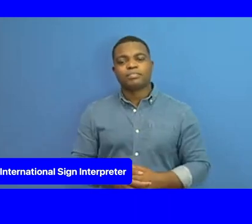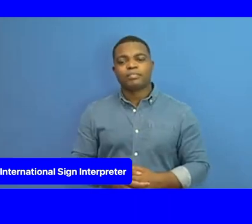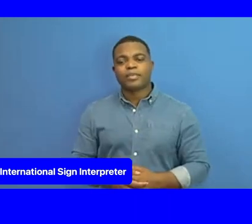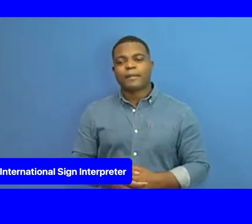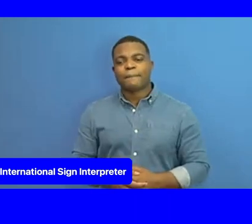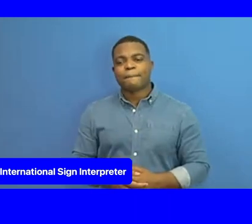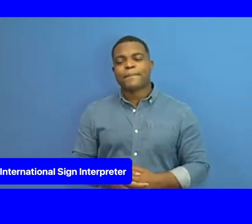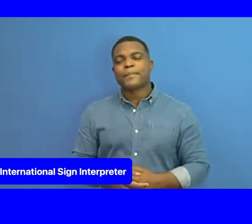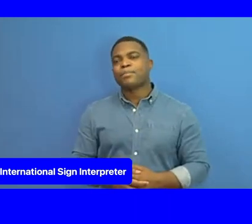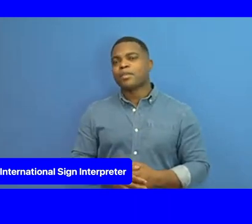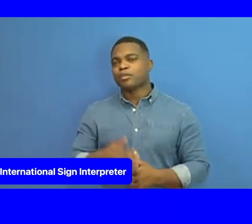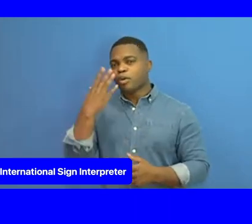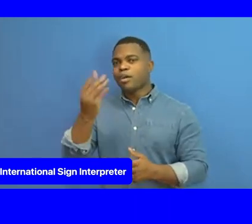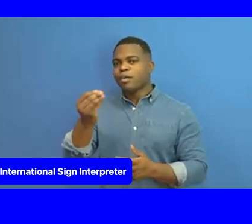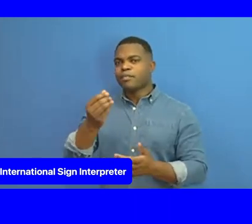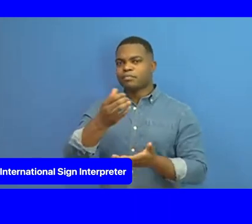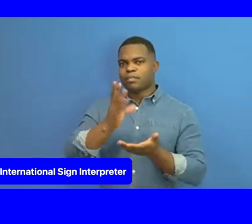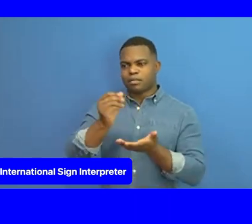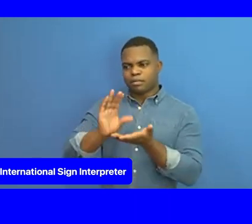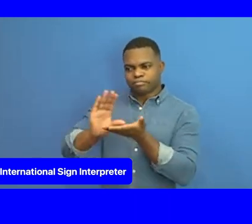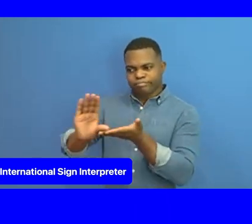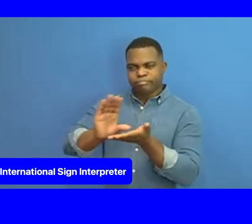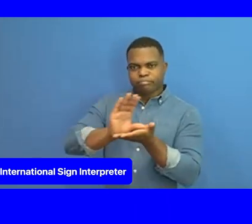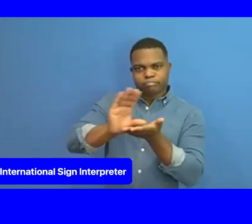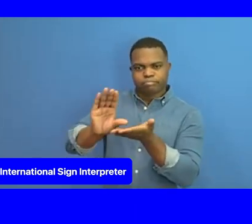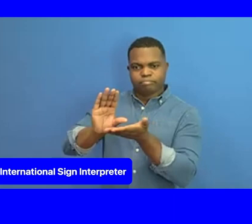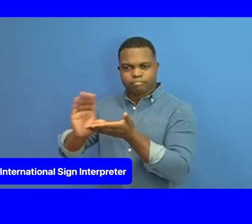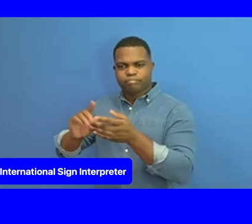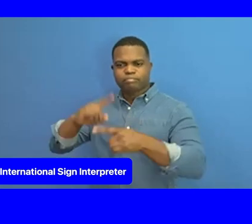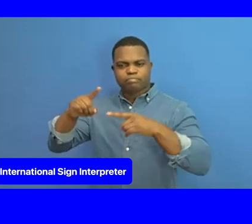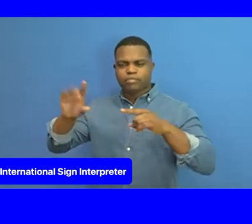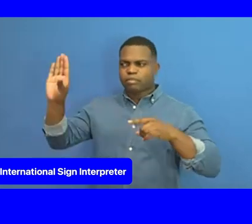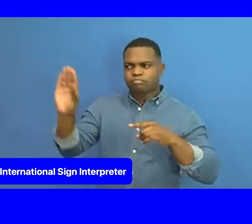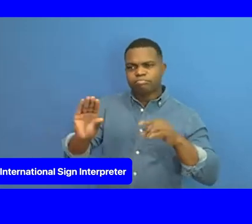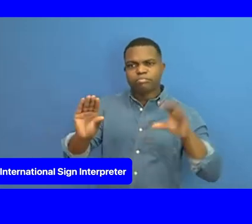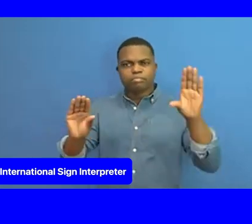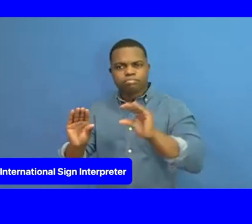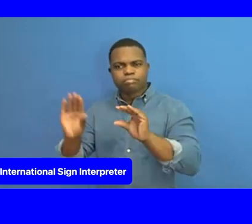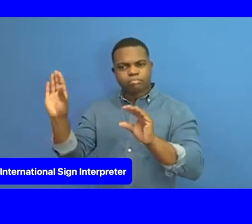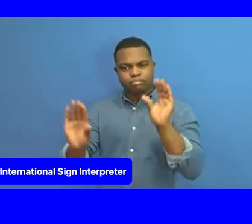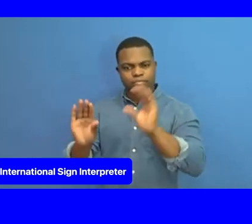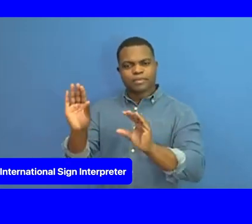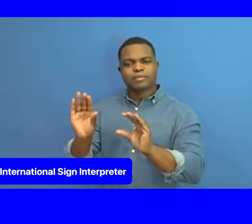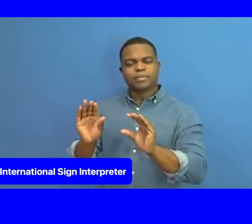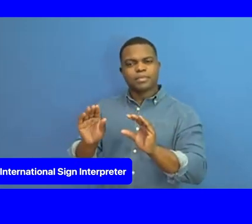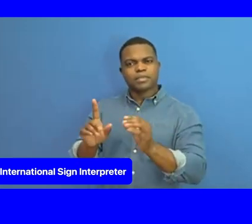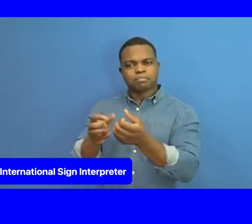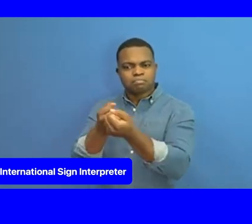on the Perform Europe website. It was successful because its priorities align completely